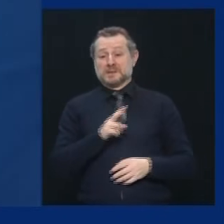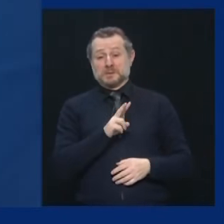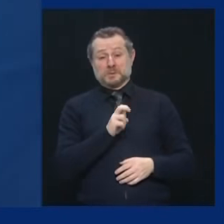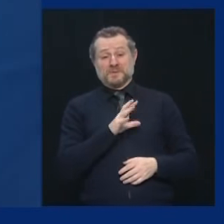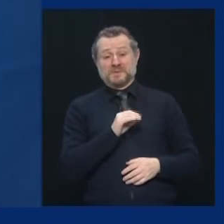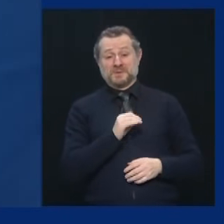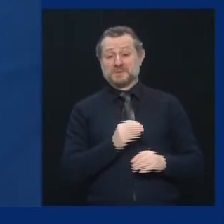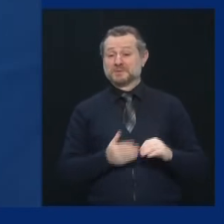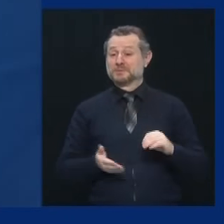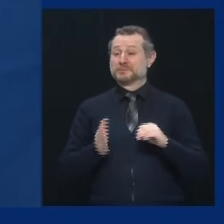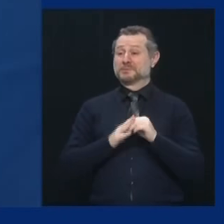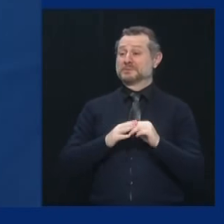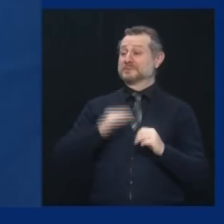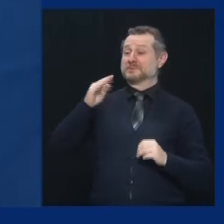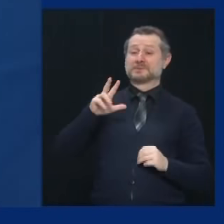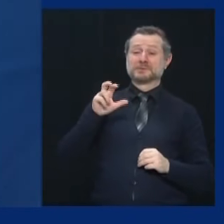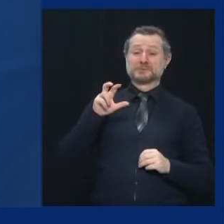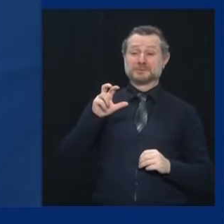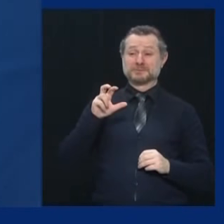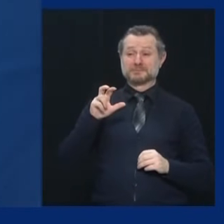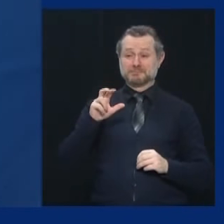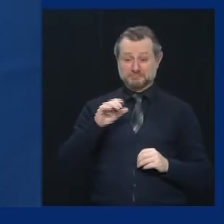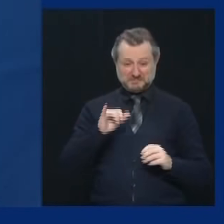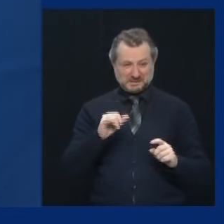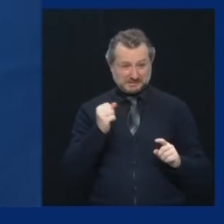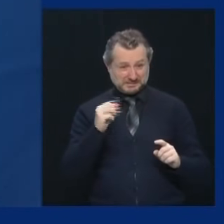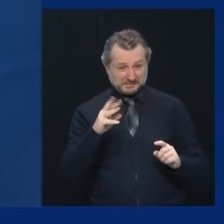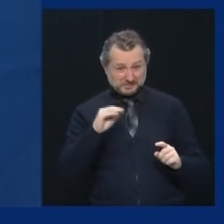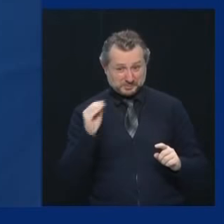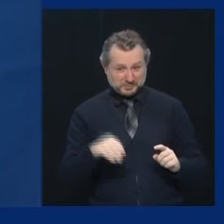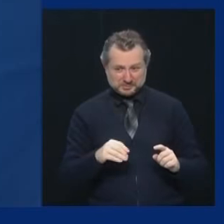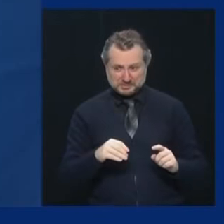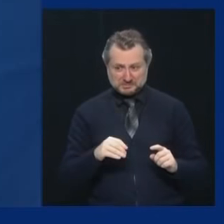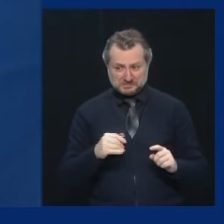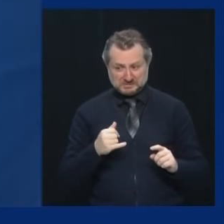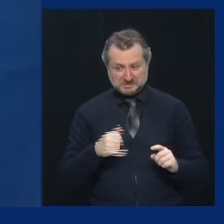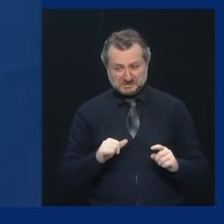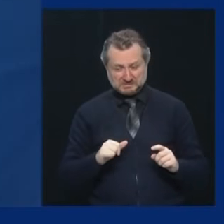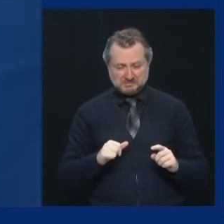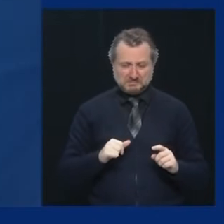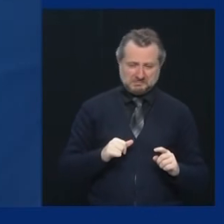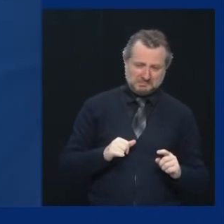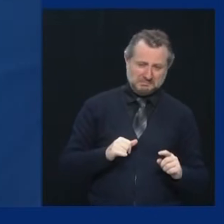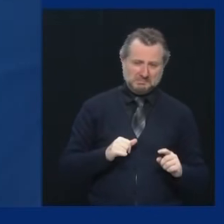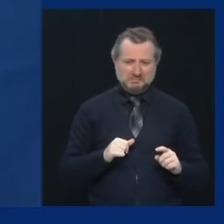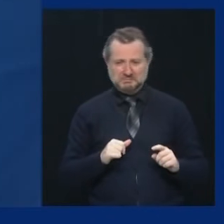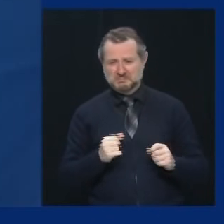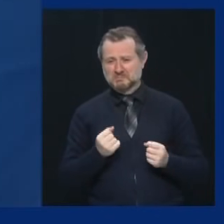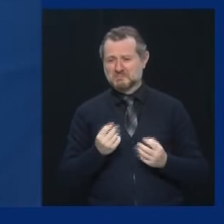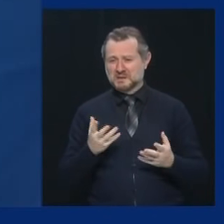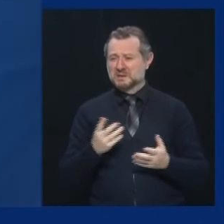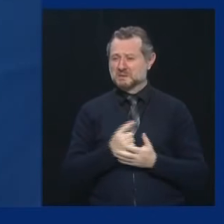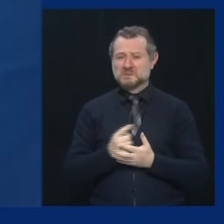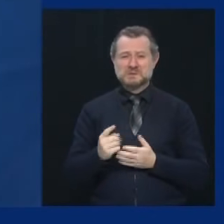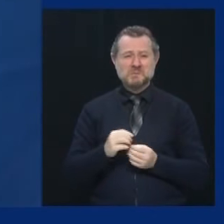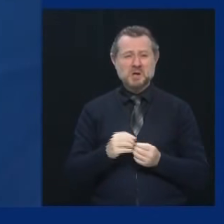THEY WILL ALWAYS HAVE ENOUGH BEDS TO INCREASE TO 50%. THE RED LINE IS REALLY ABOUT STAFF SHORTAGES.